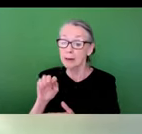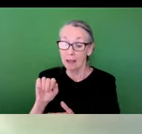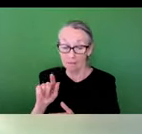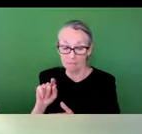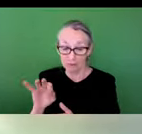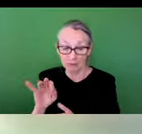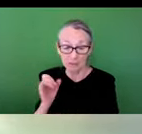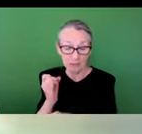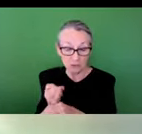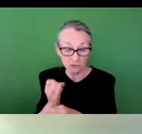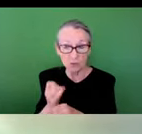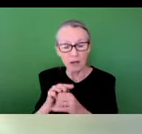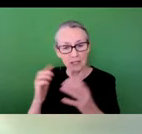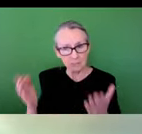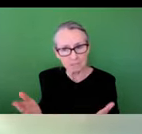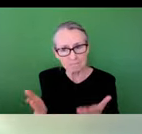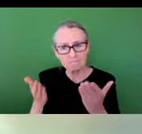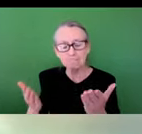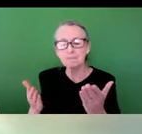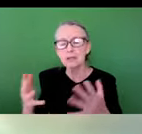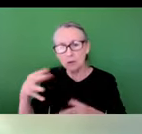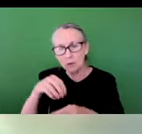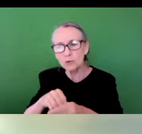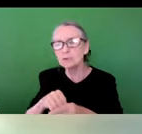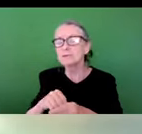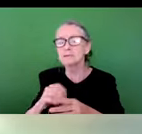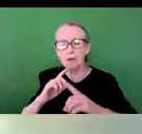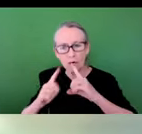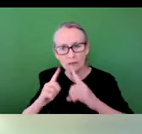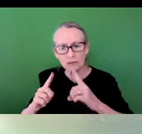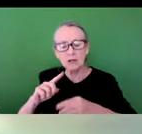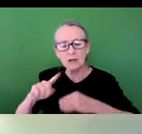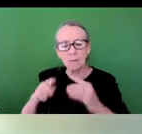public conversations about science and environmental issues since 1998.